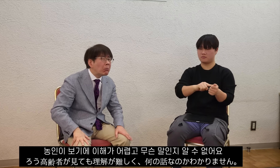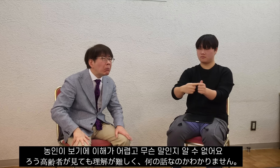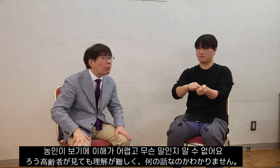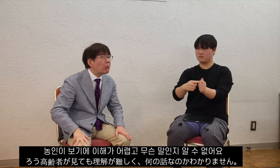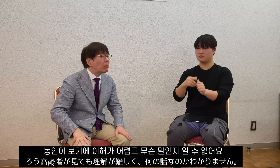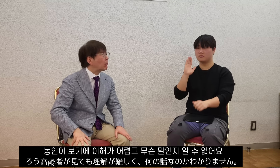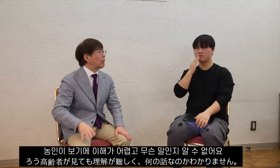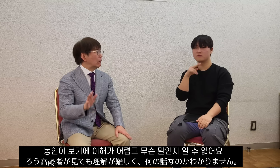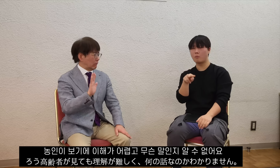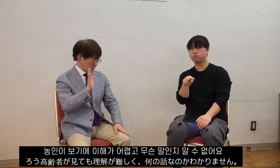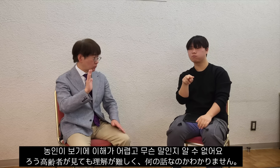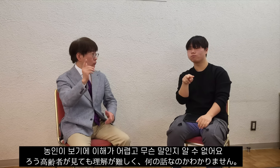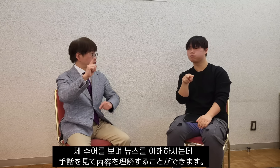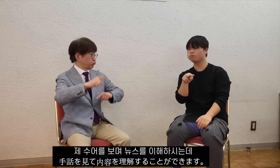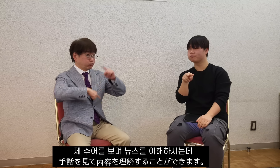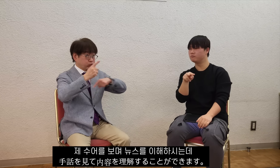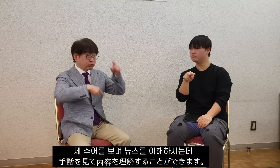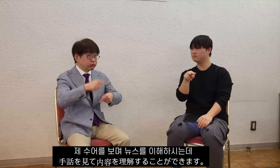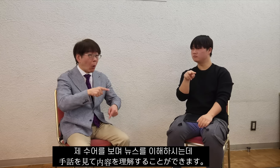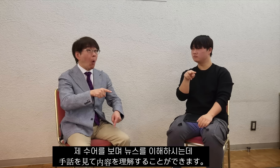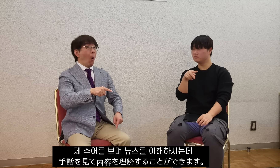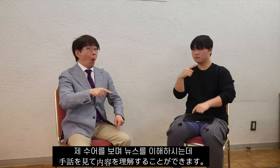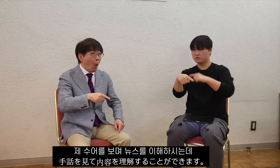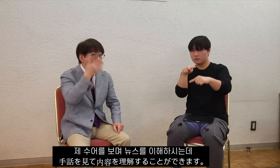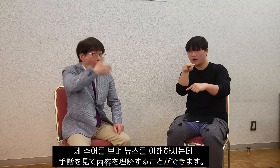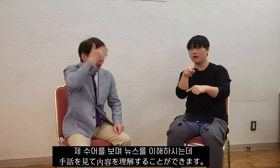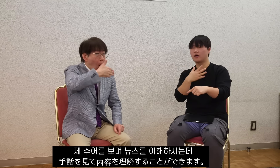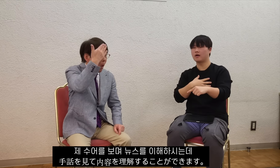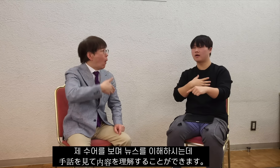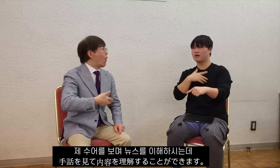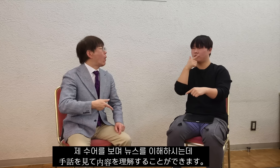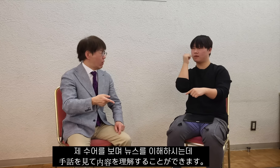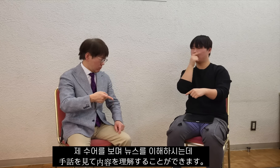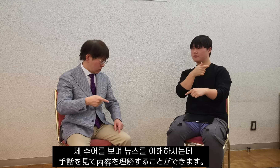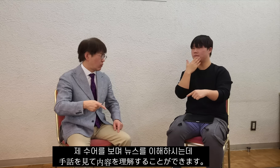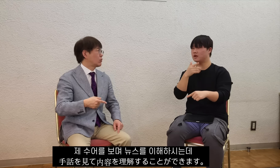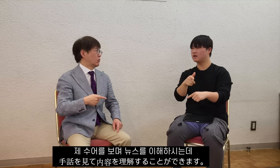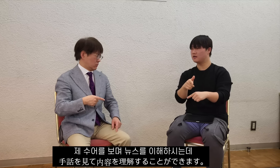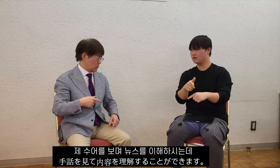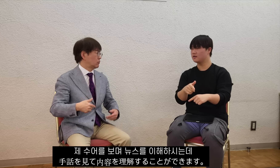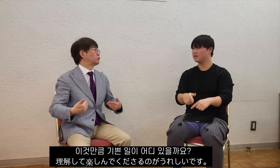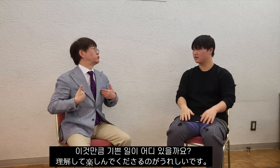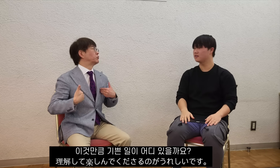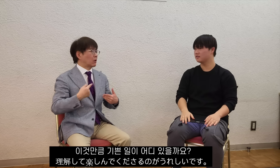the subtitles are difficult for the deaf to understand and do not know what they are saying. If you can understand the news by reading my sign language,